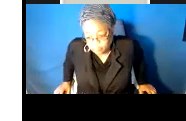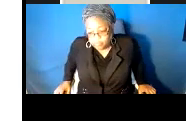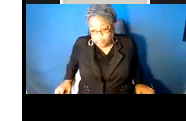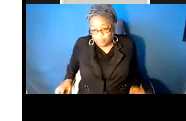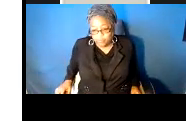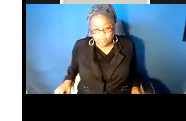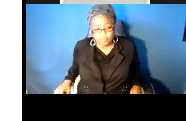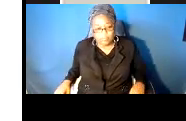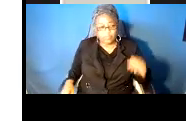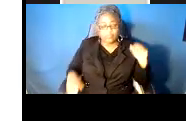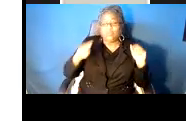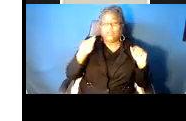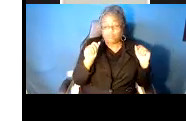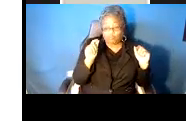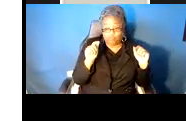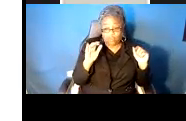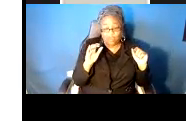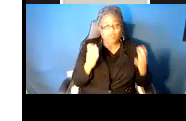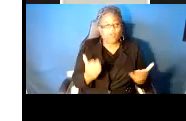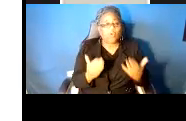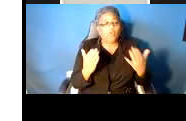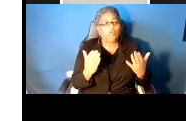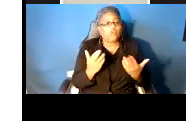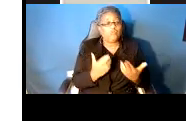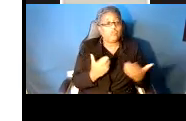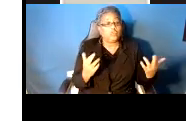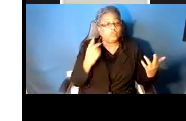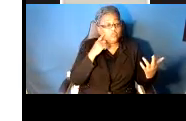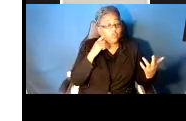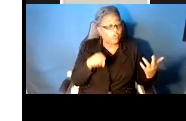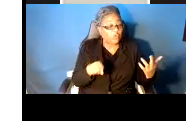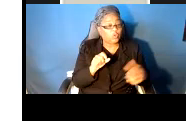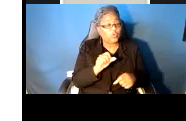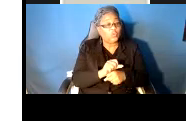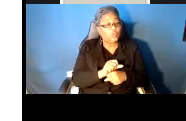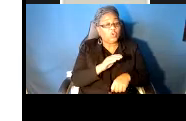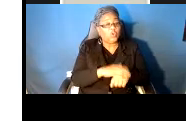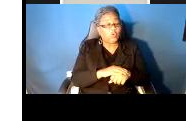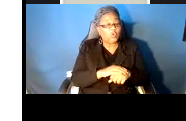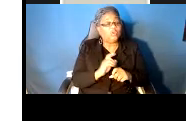MRAC also offers resources to you to work on your grants application.